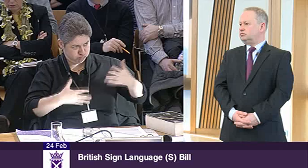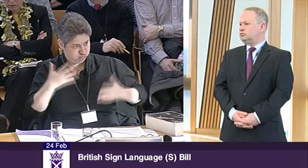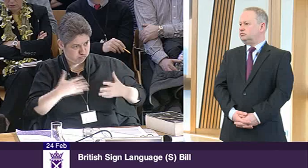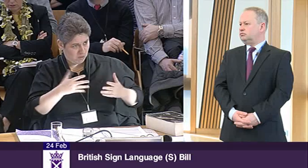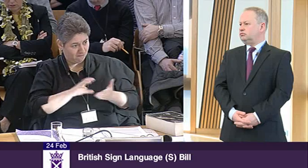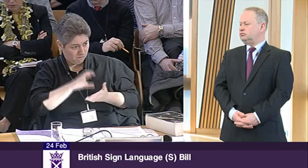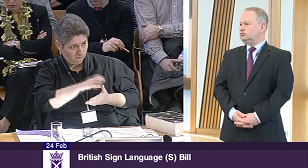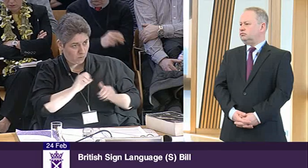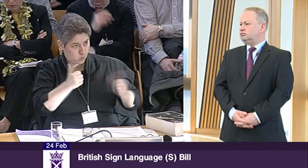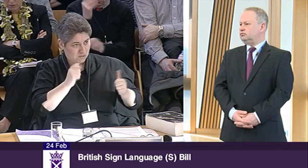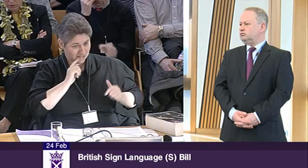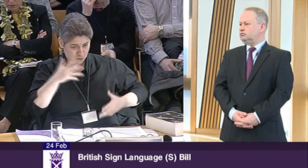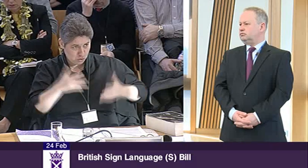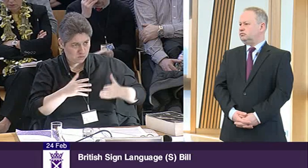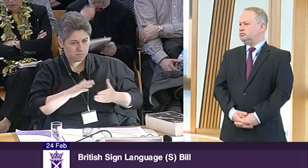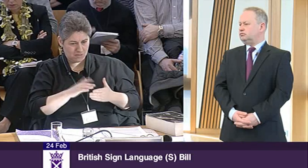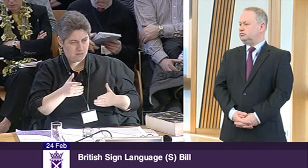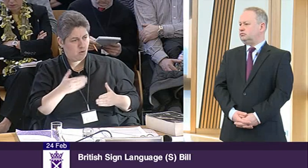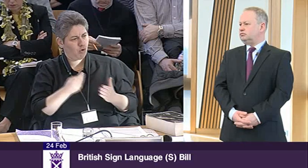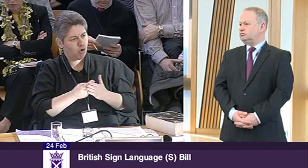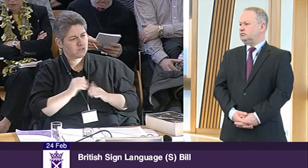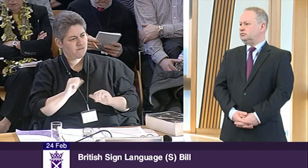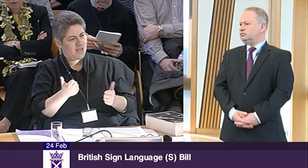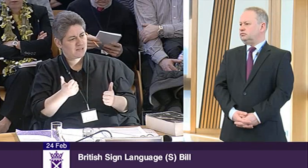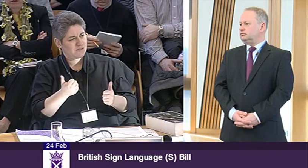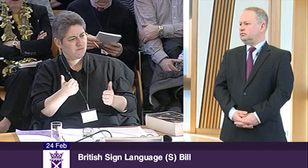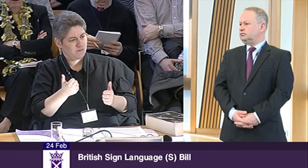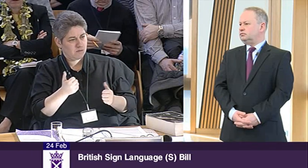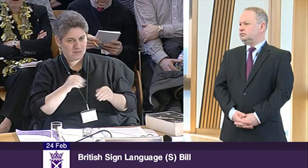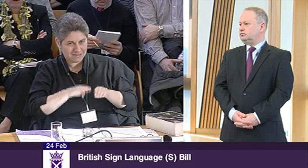As I explained, a lot of the so-called professionals who work in the area do not have the necessary